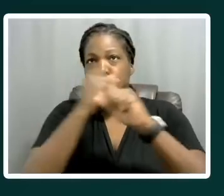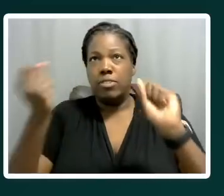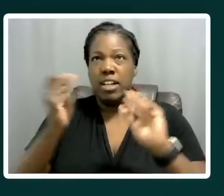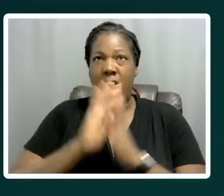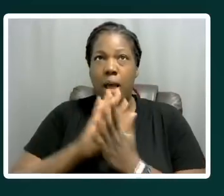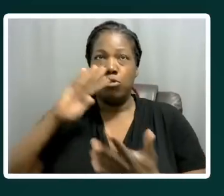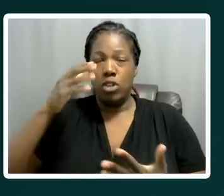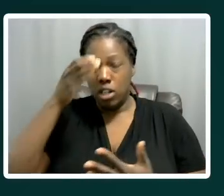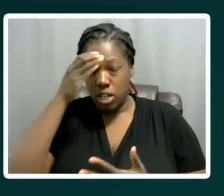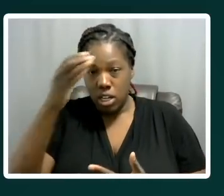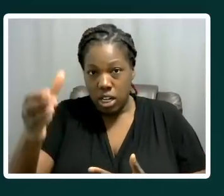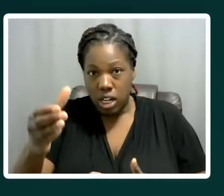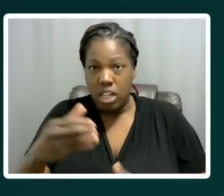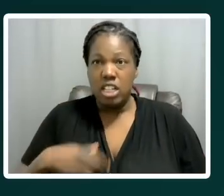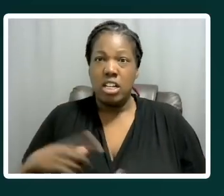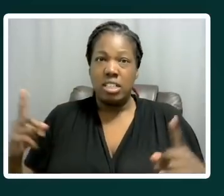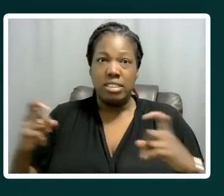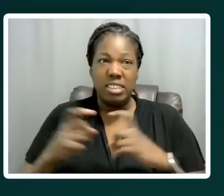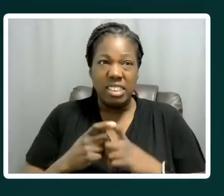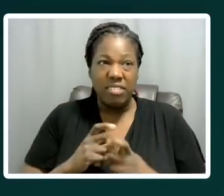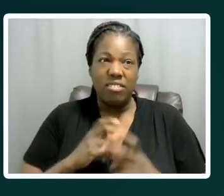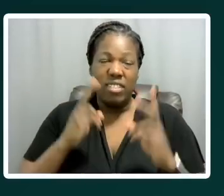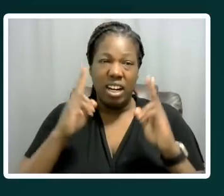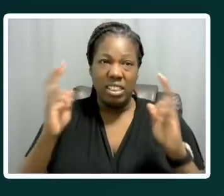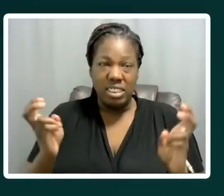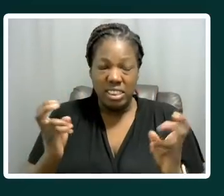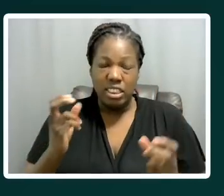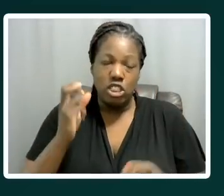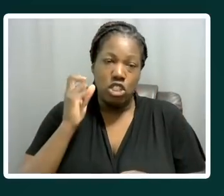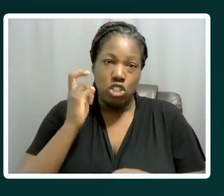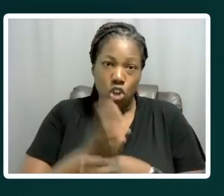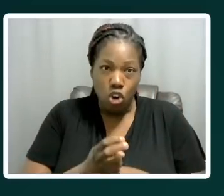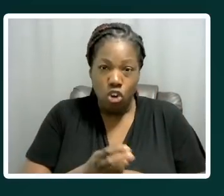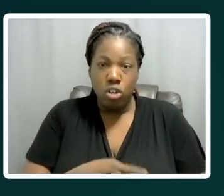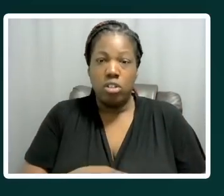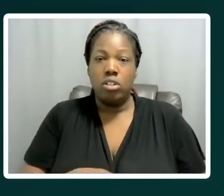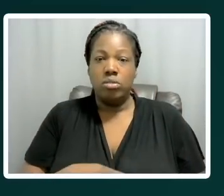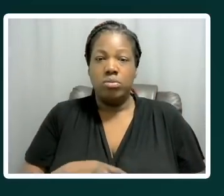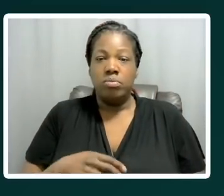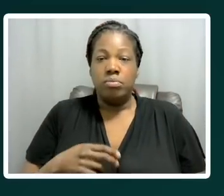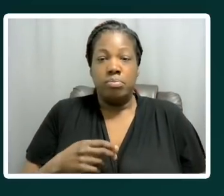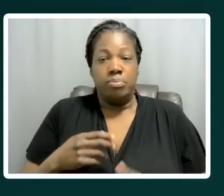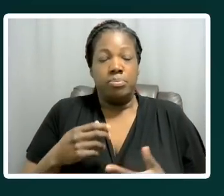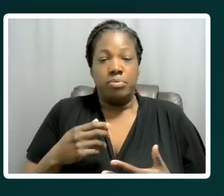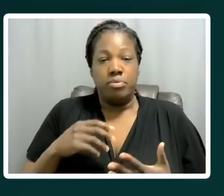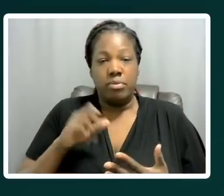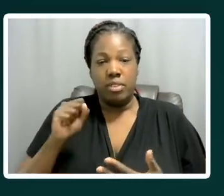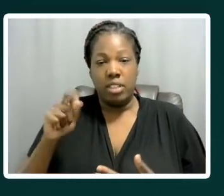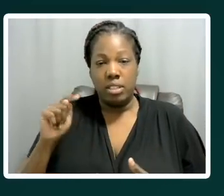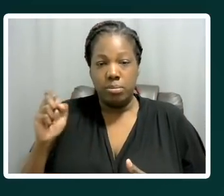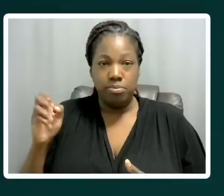relatable, and find itself at the intersection of many disciplines. For example, STEAM.